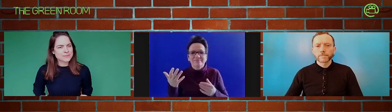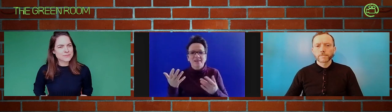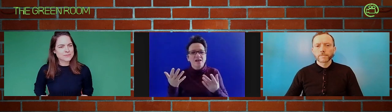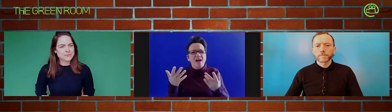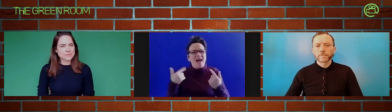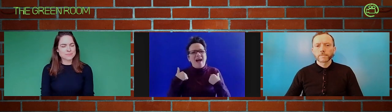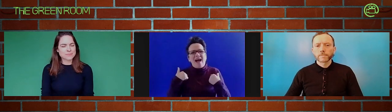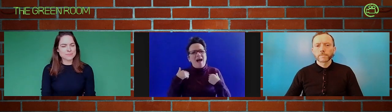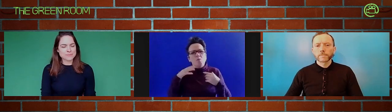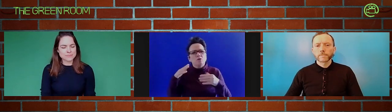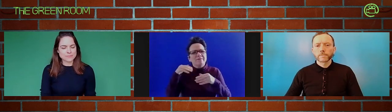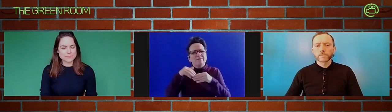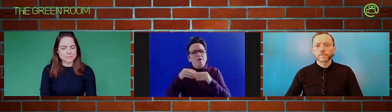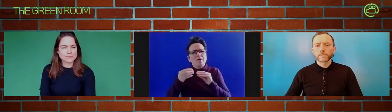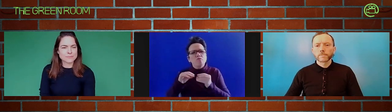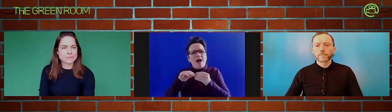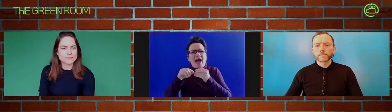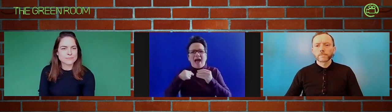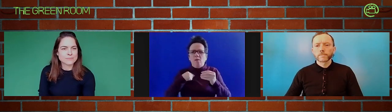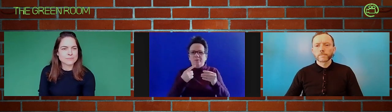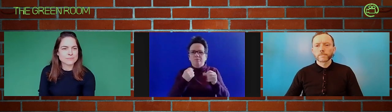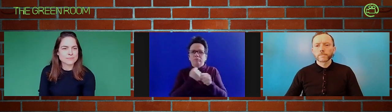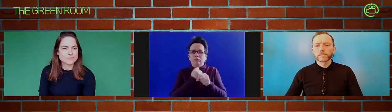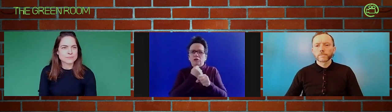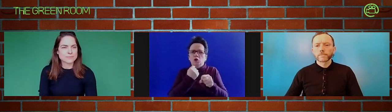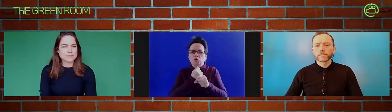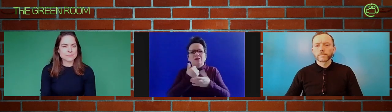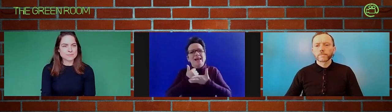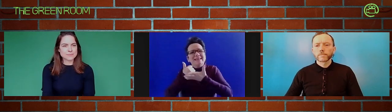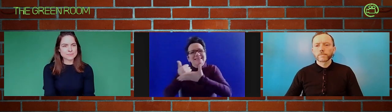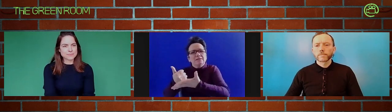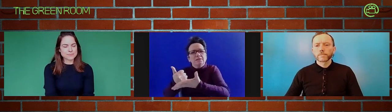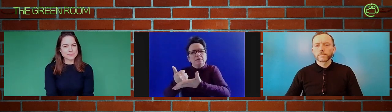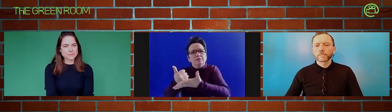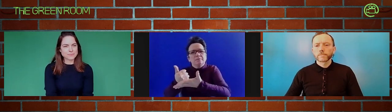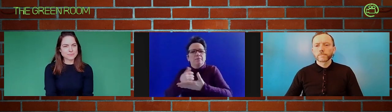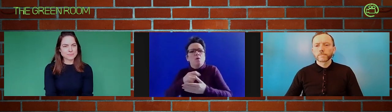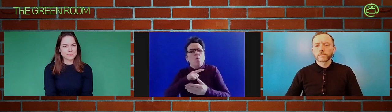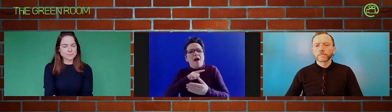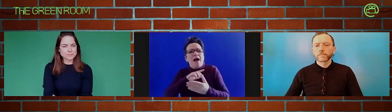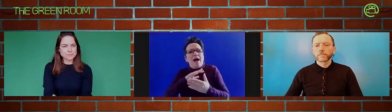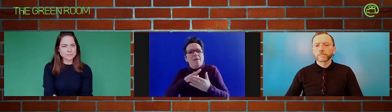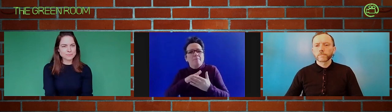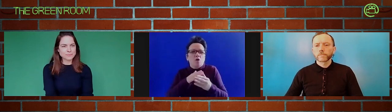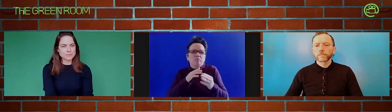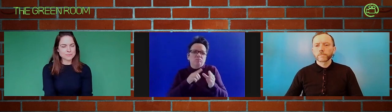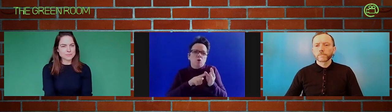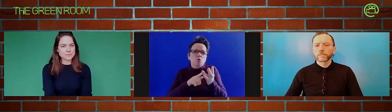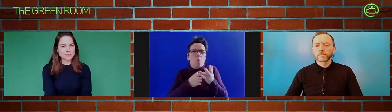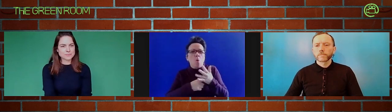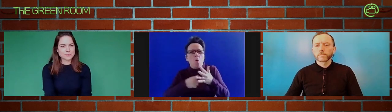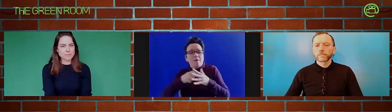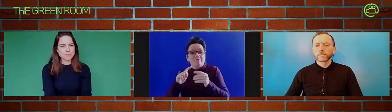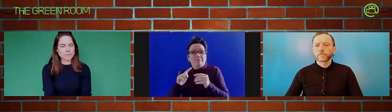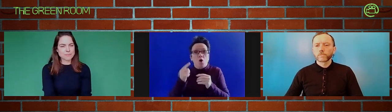came on as a production assistant just because it was York's first kind of outdoor show.